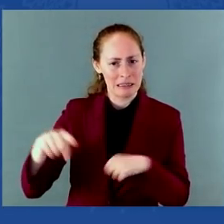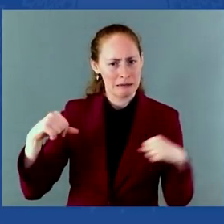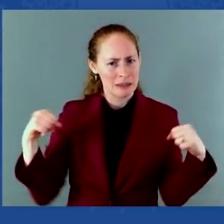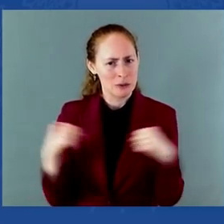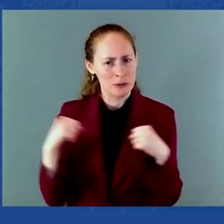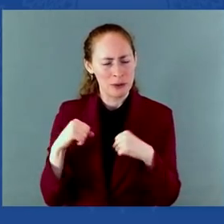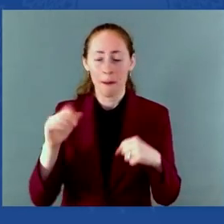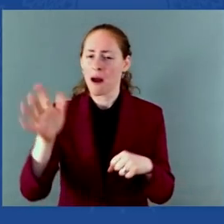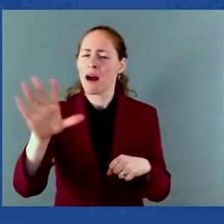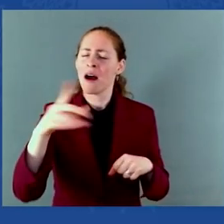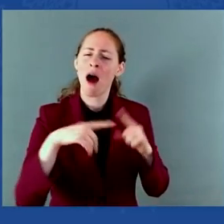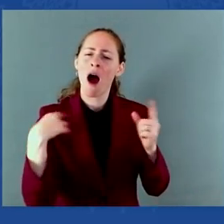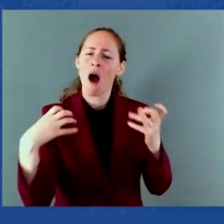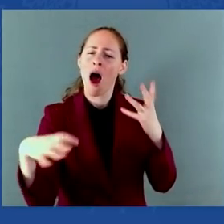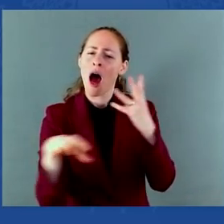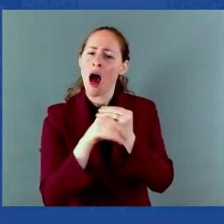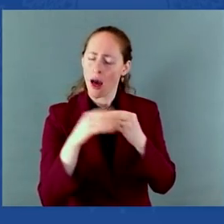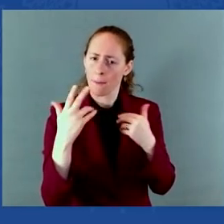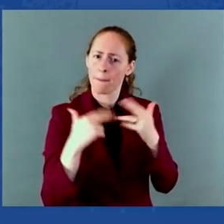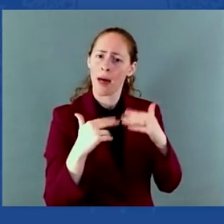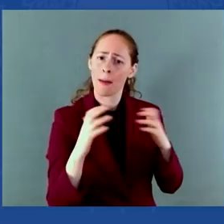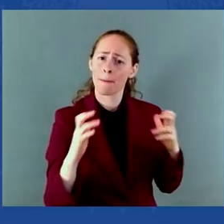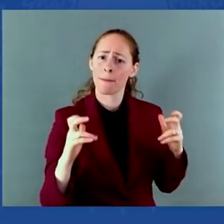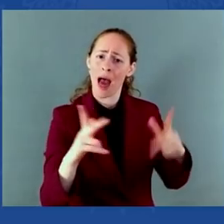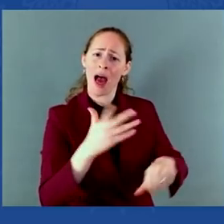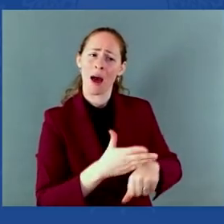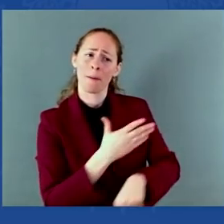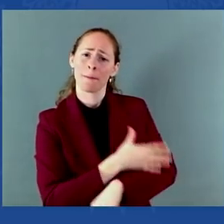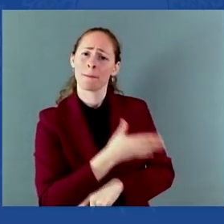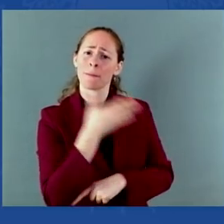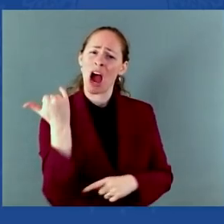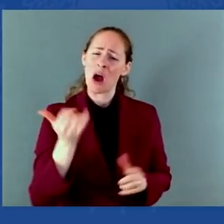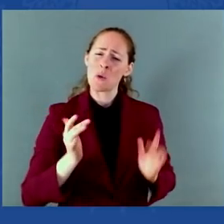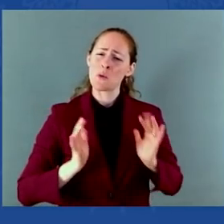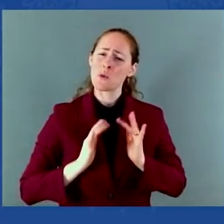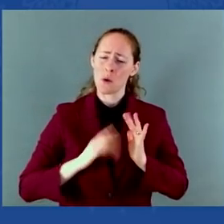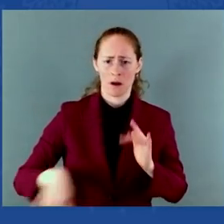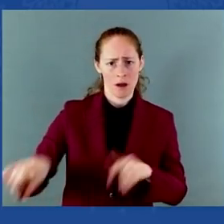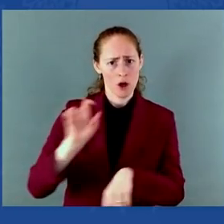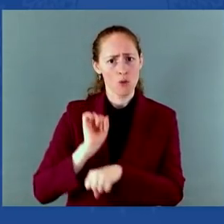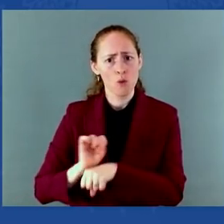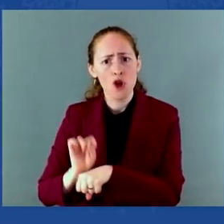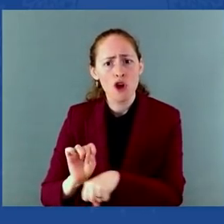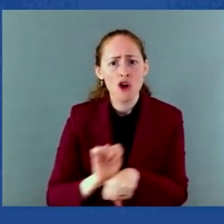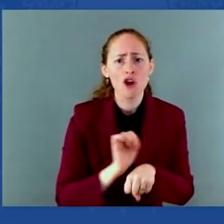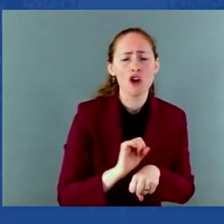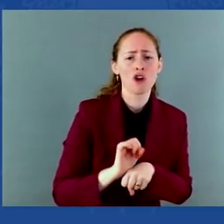getting folks back to work and reducing costs of things like childcare, eldercare, housing, healthcare, prescription drugs.